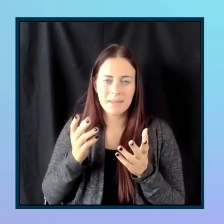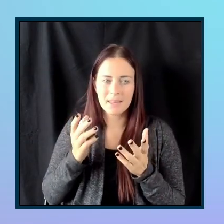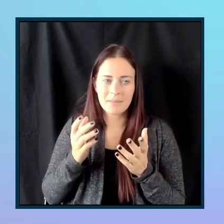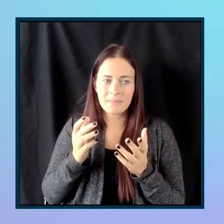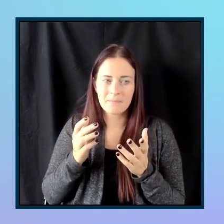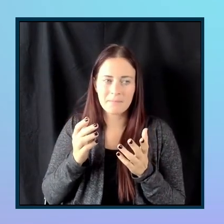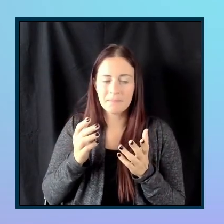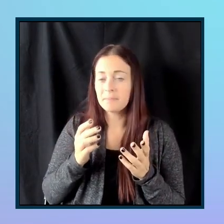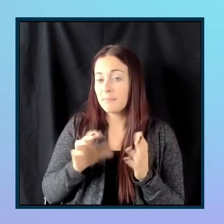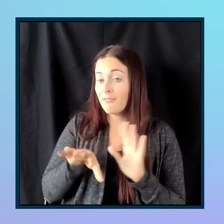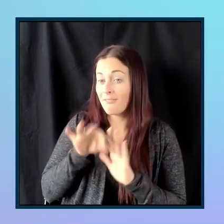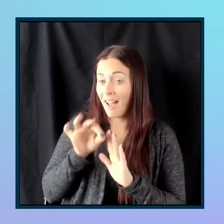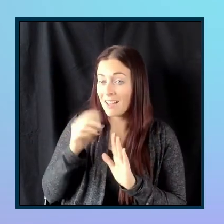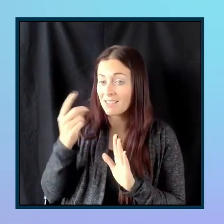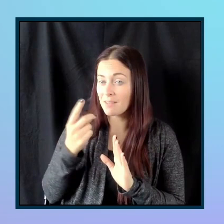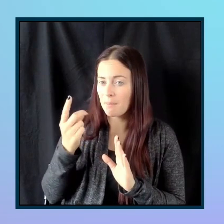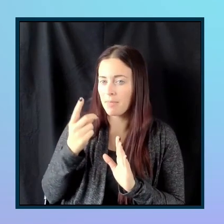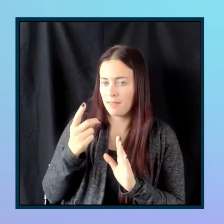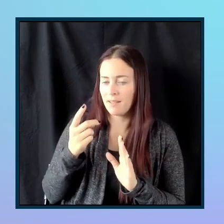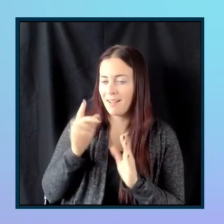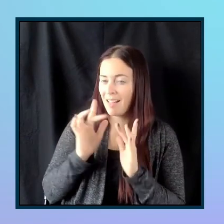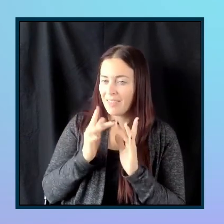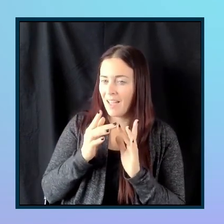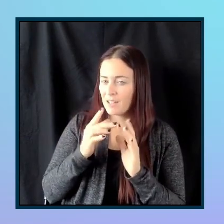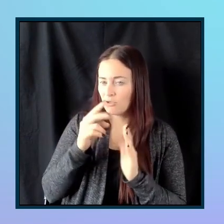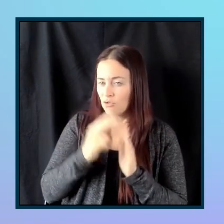I love doing the inner work